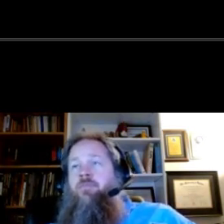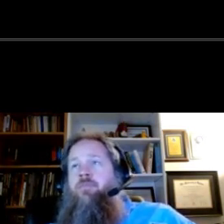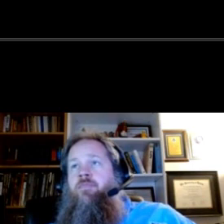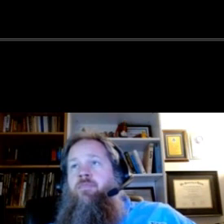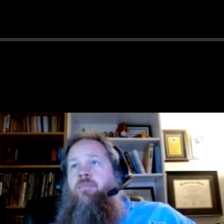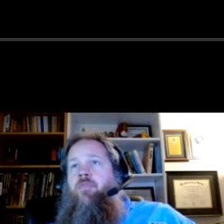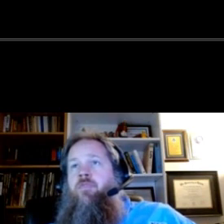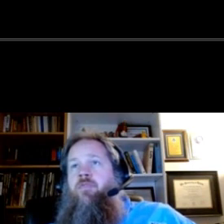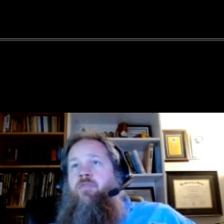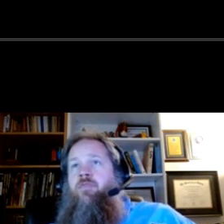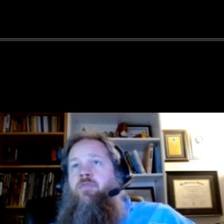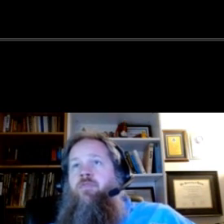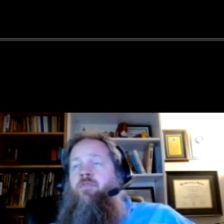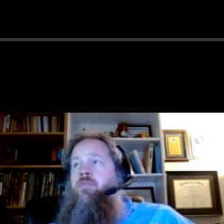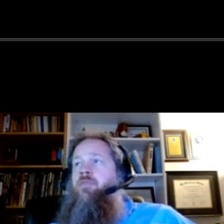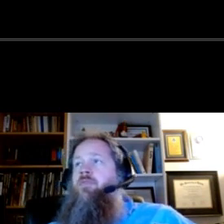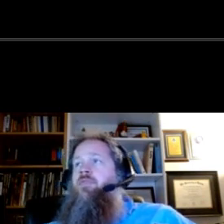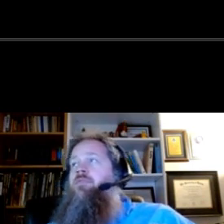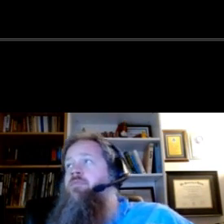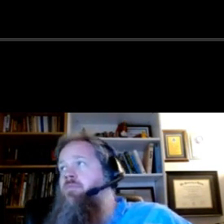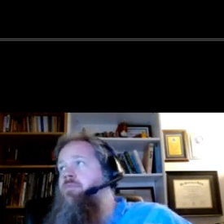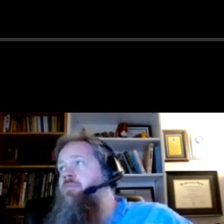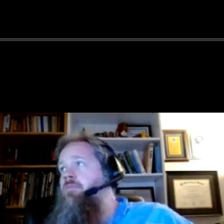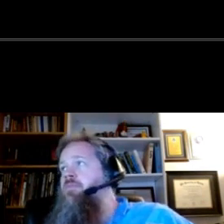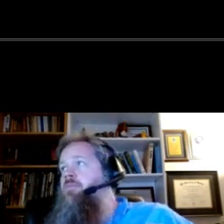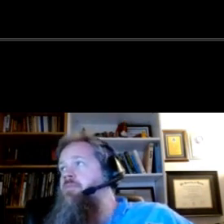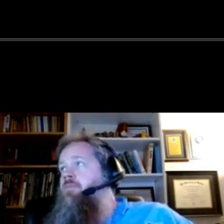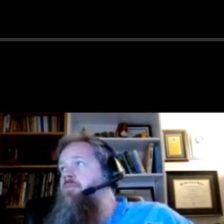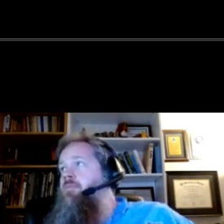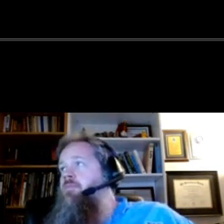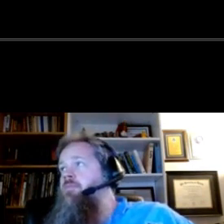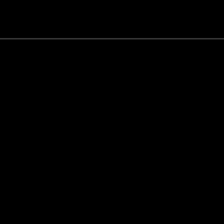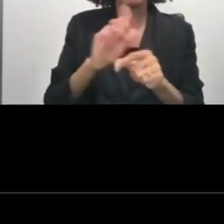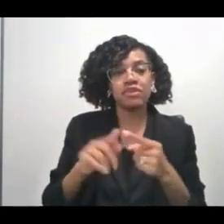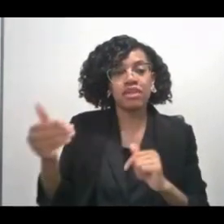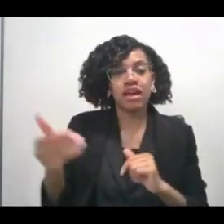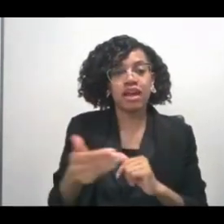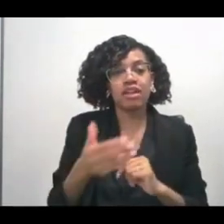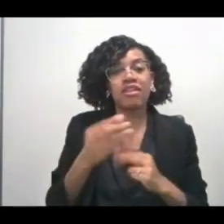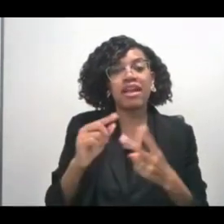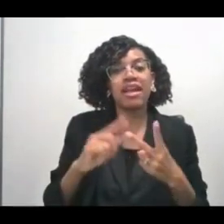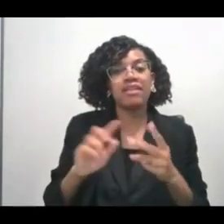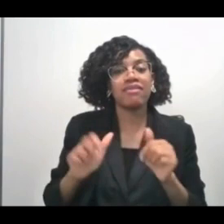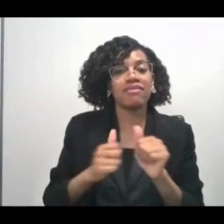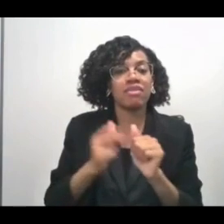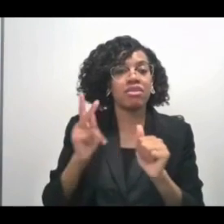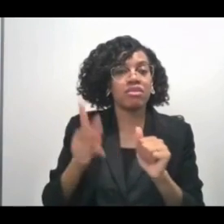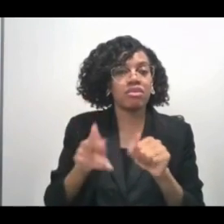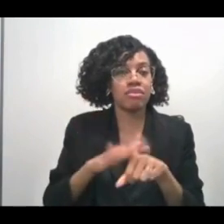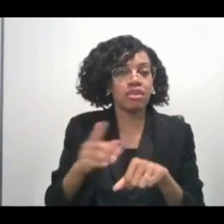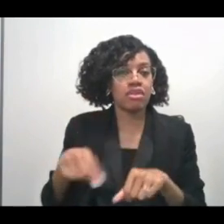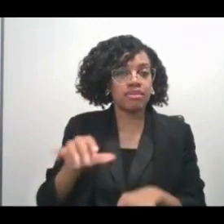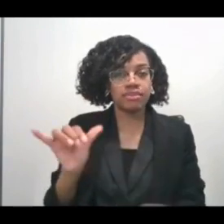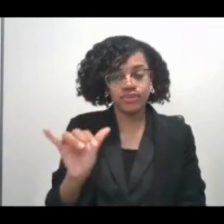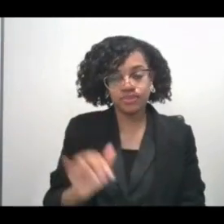Ned Gardiner: And we will be tracking those commitments to hire as well as the follow through on them as part of this